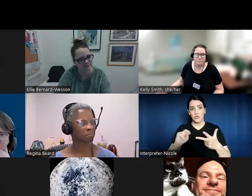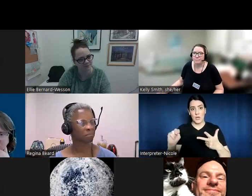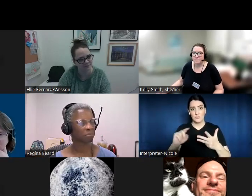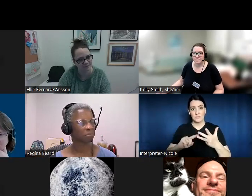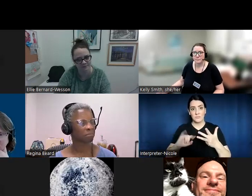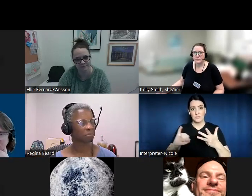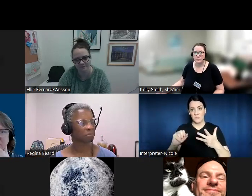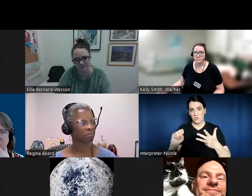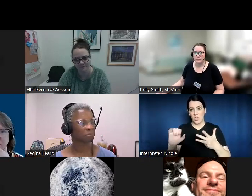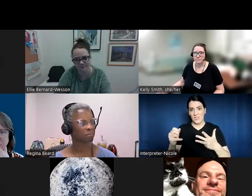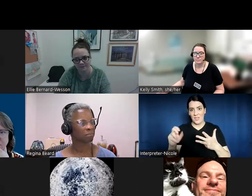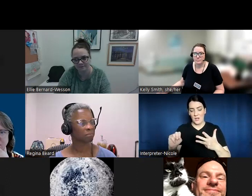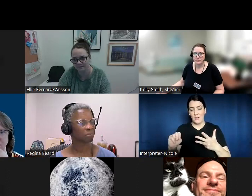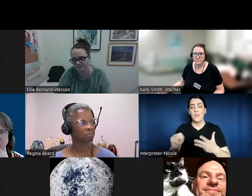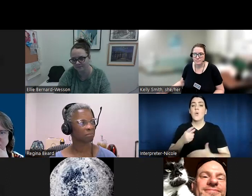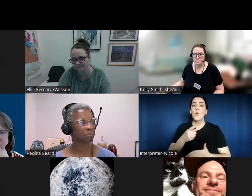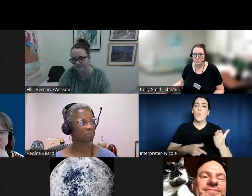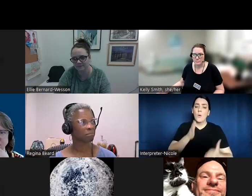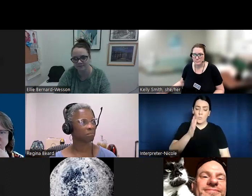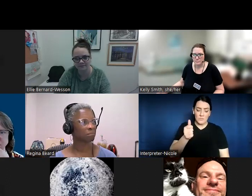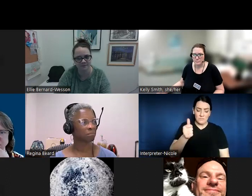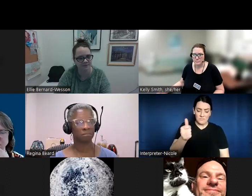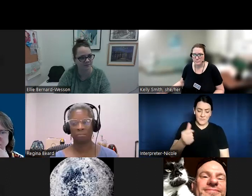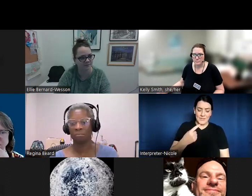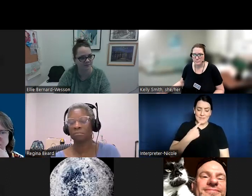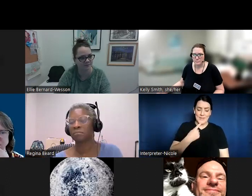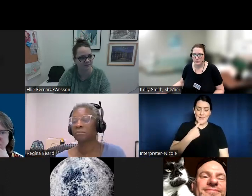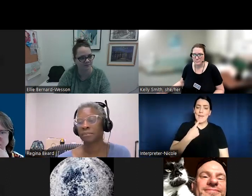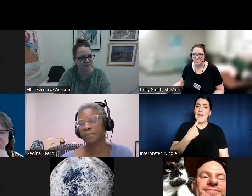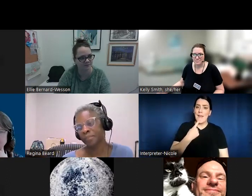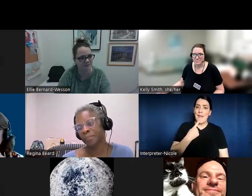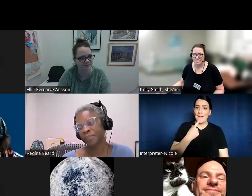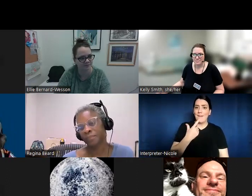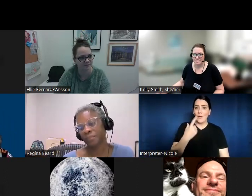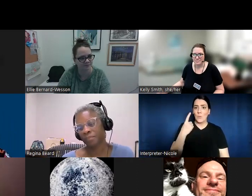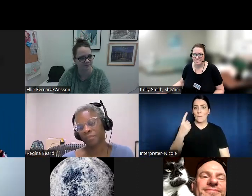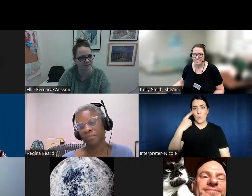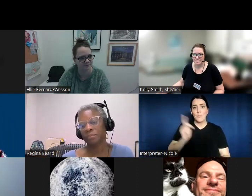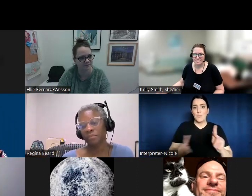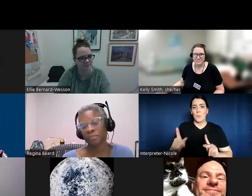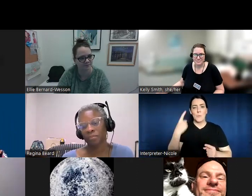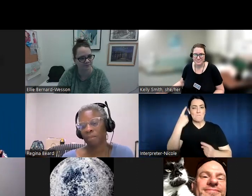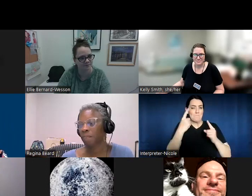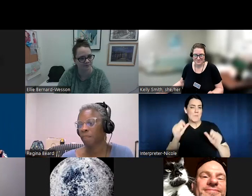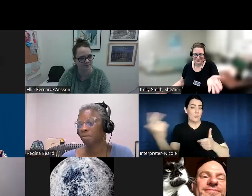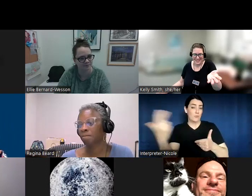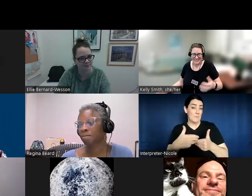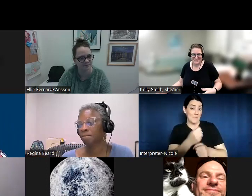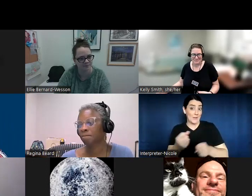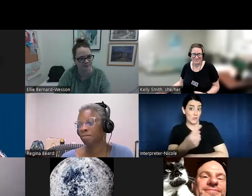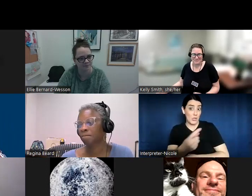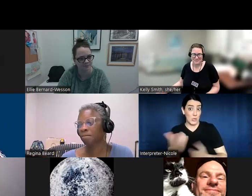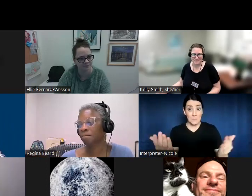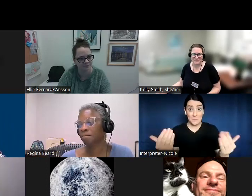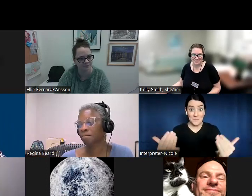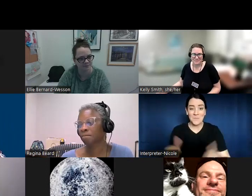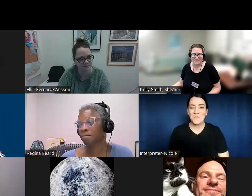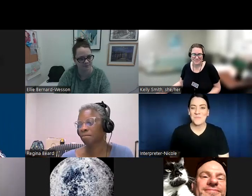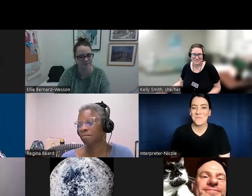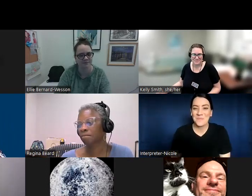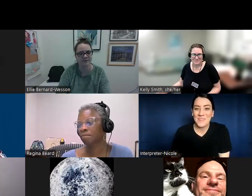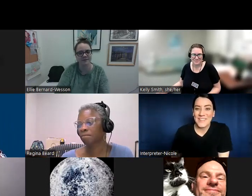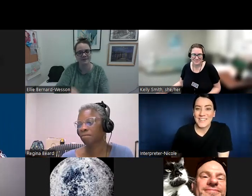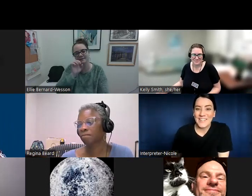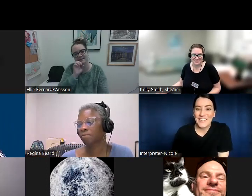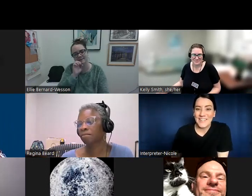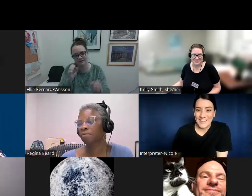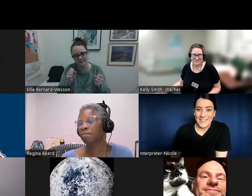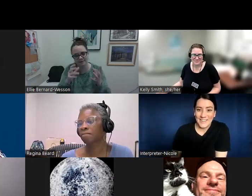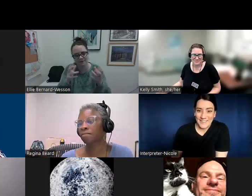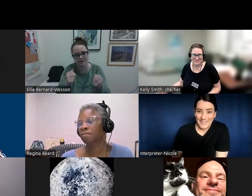to people who are considering participating in the program this next year?